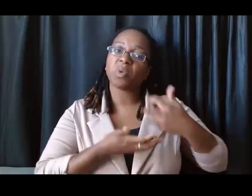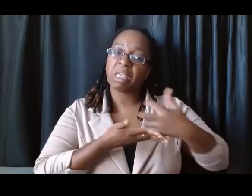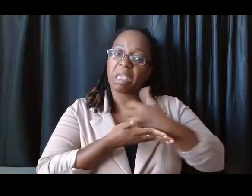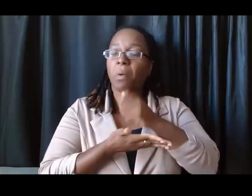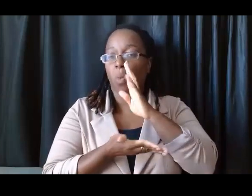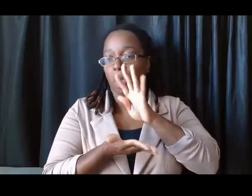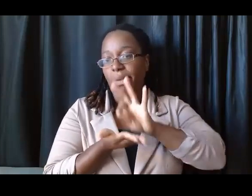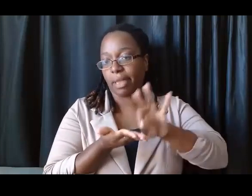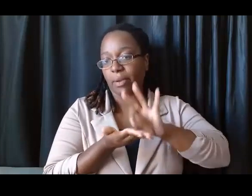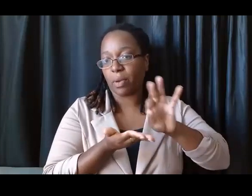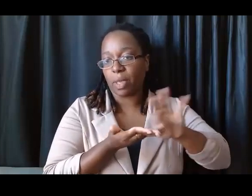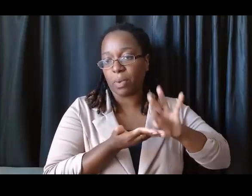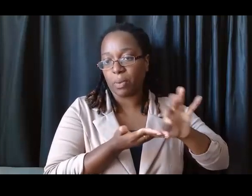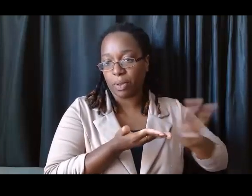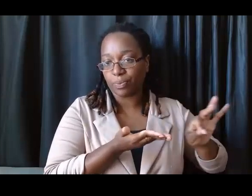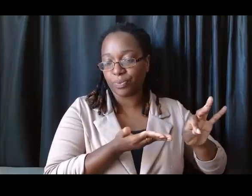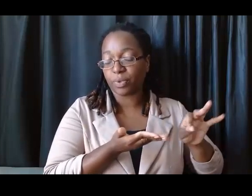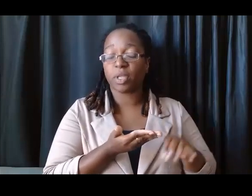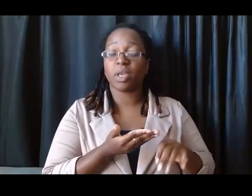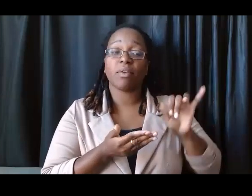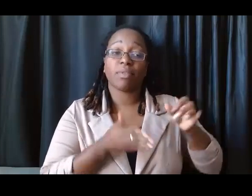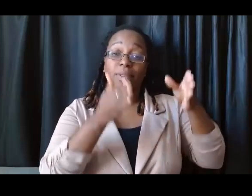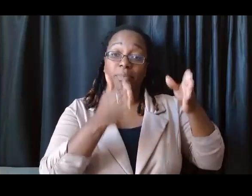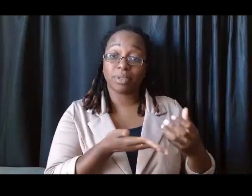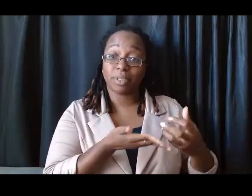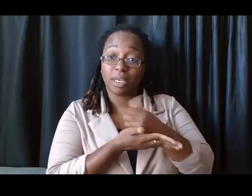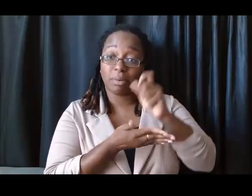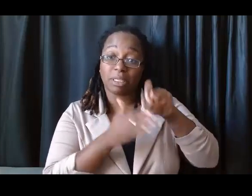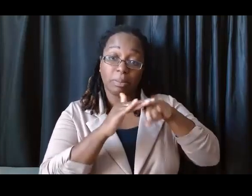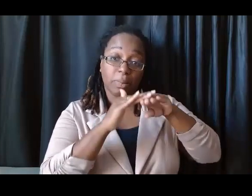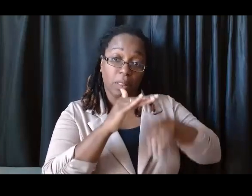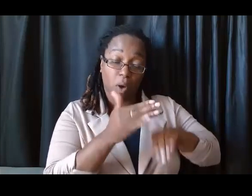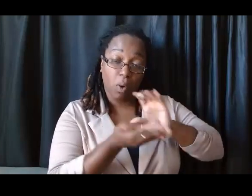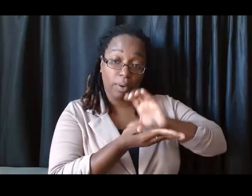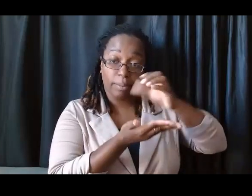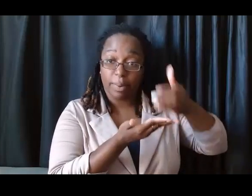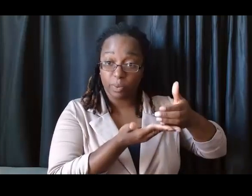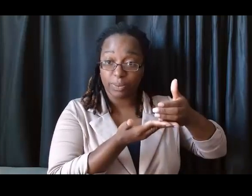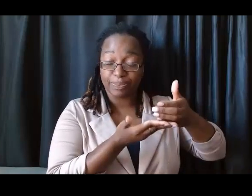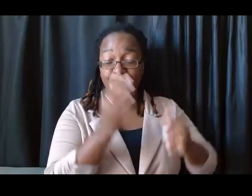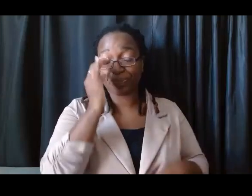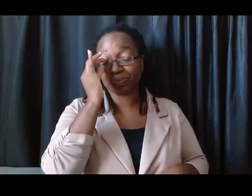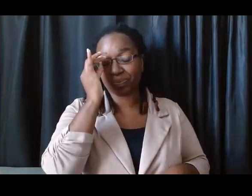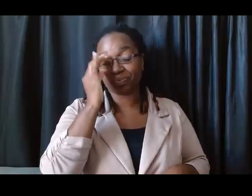So a person's income needs to be below a particular limit and what social security